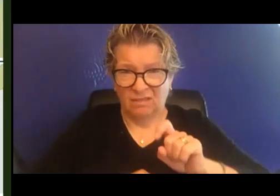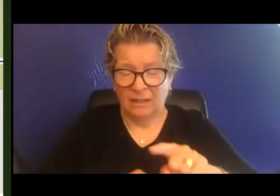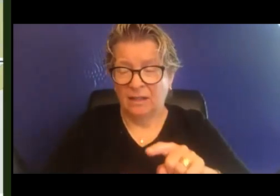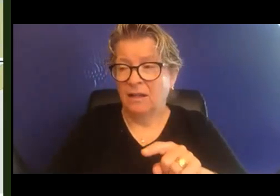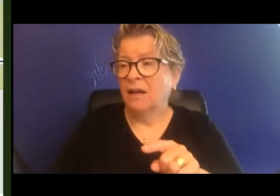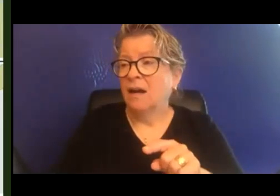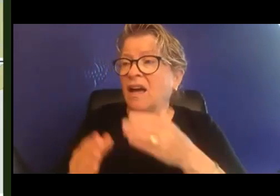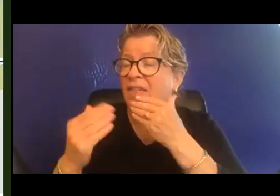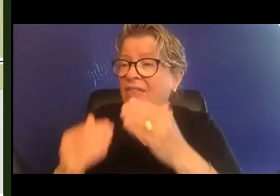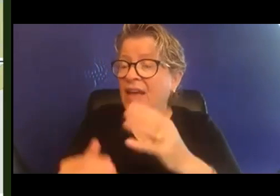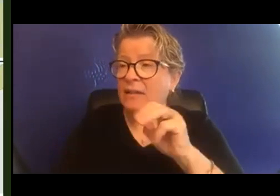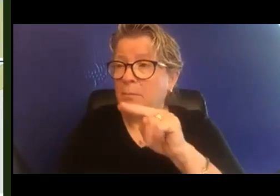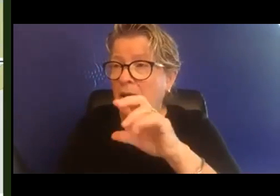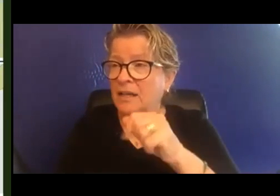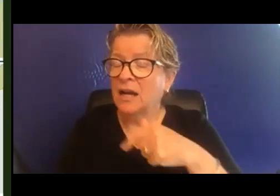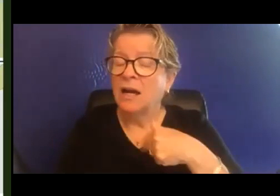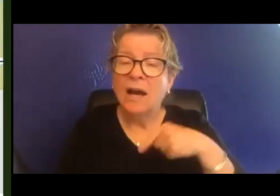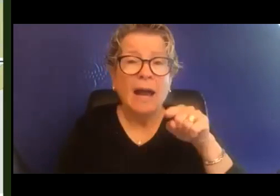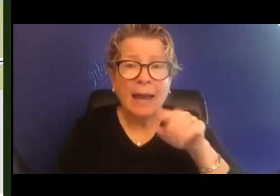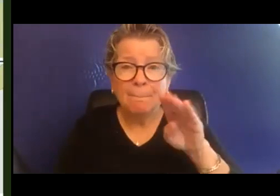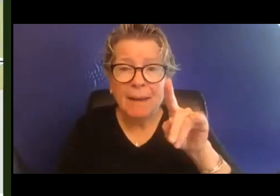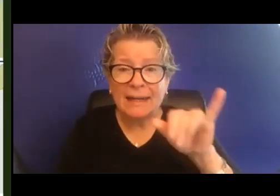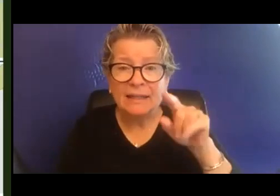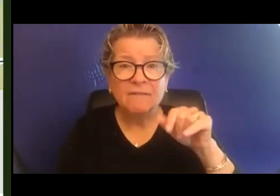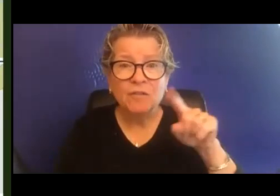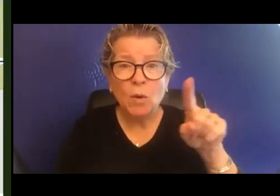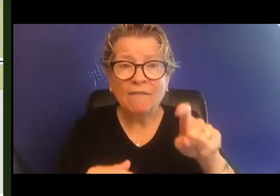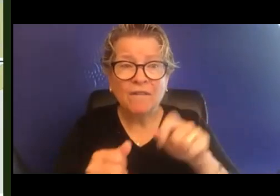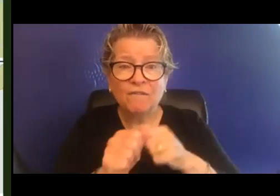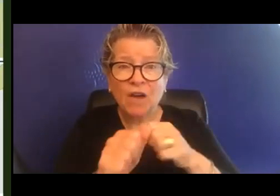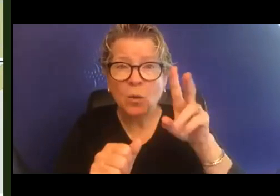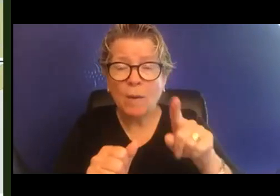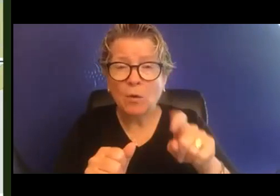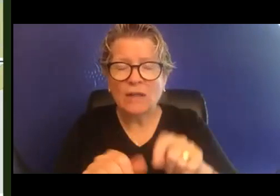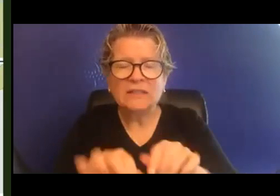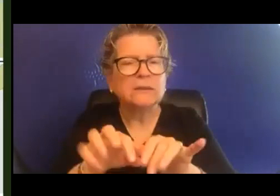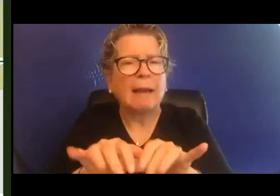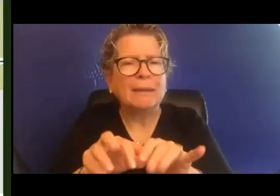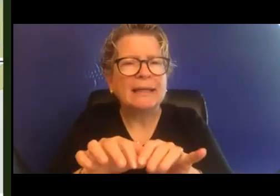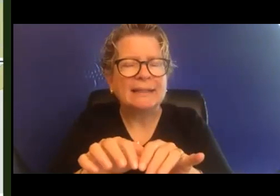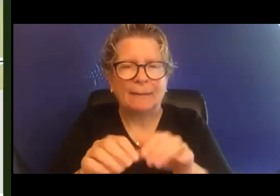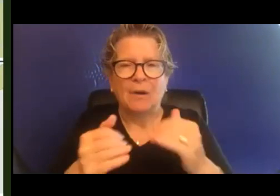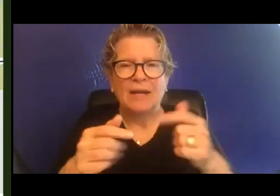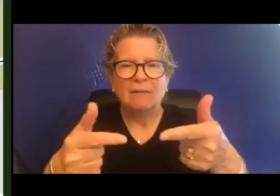Betty, if you have a followup question, feel free to type it in. For the moment, we'll move to the next question, this one is